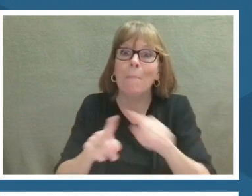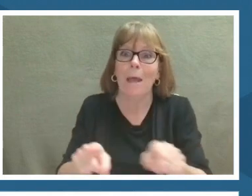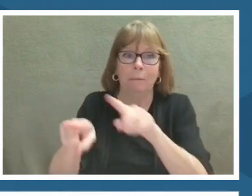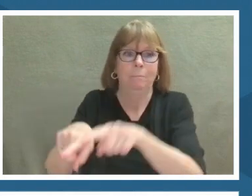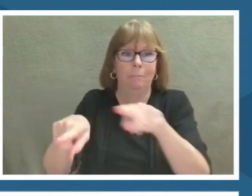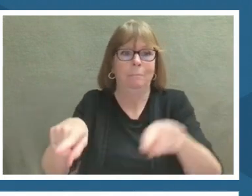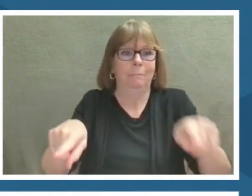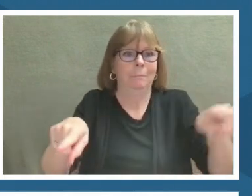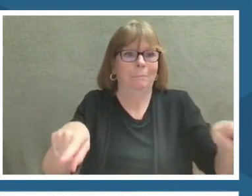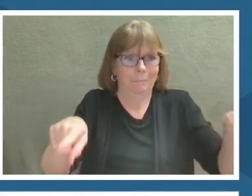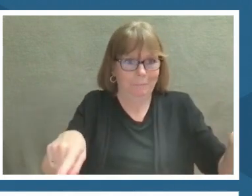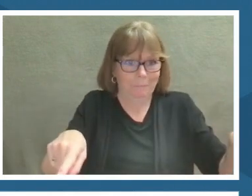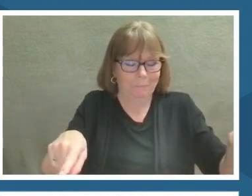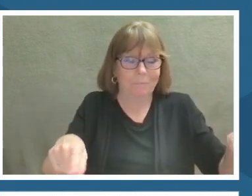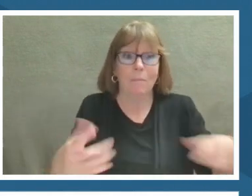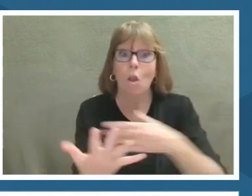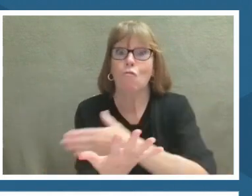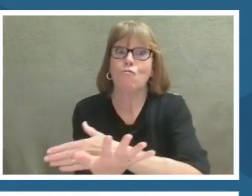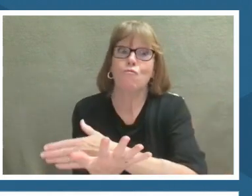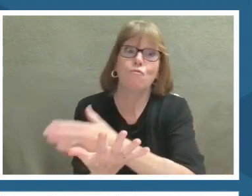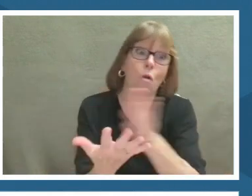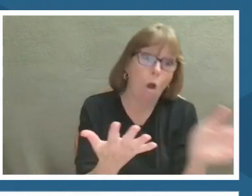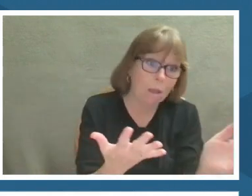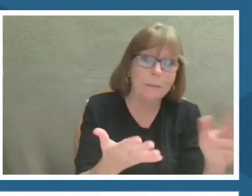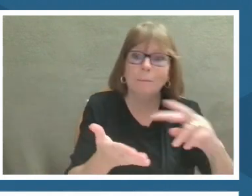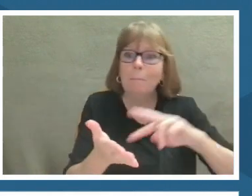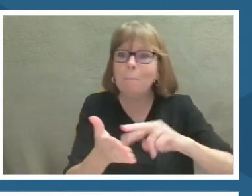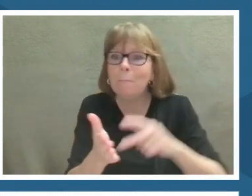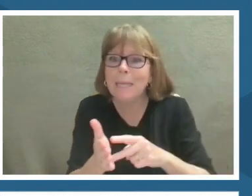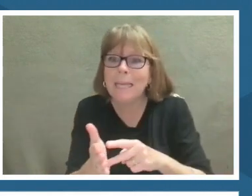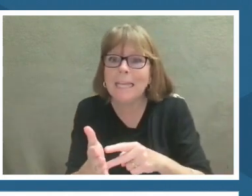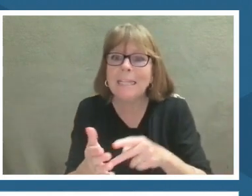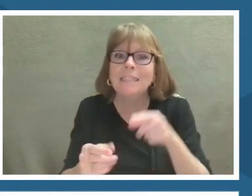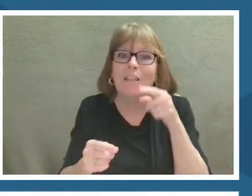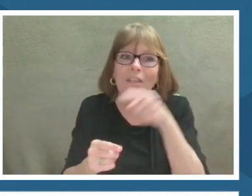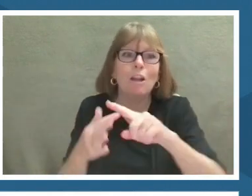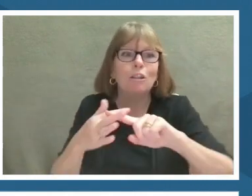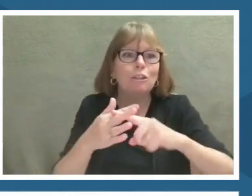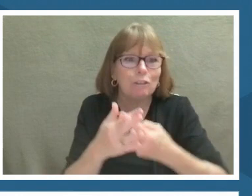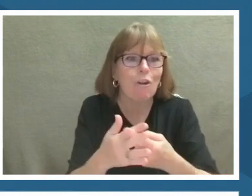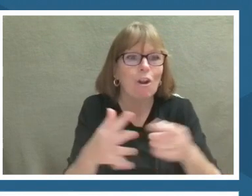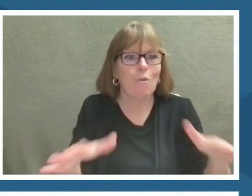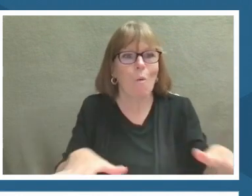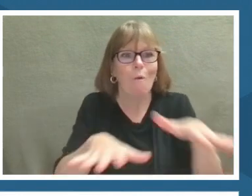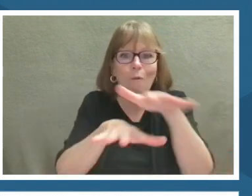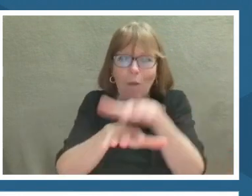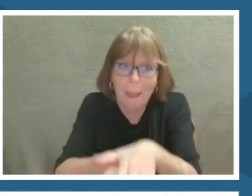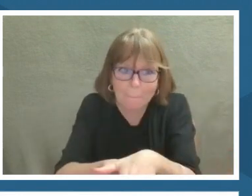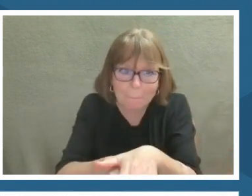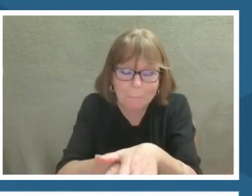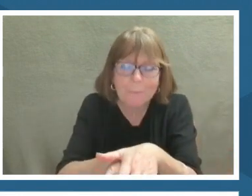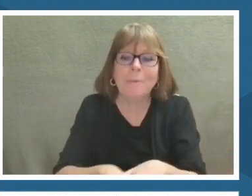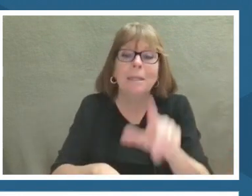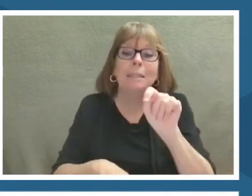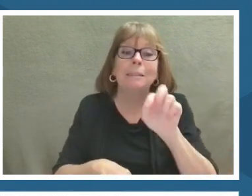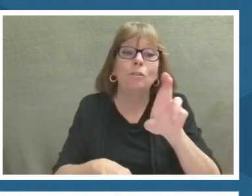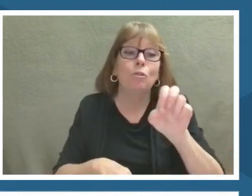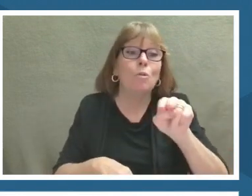cross-disciplinary these disciplines or interdisciplinary are starting to overlap and then finally